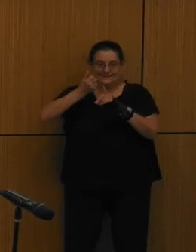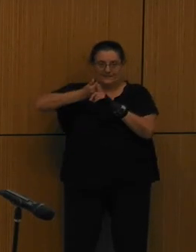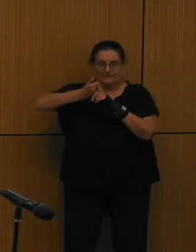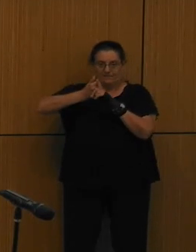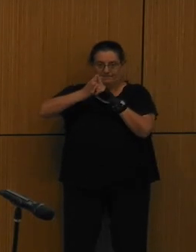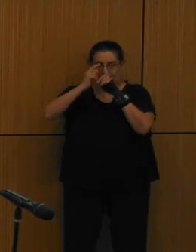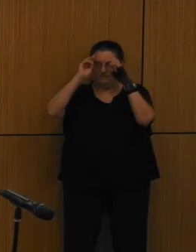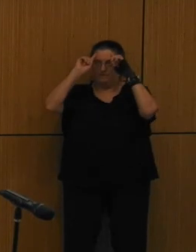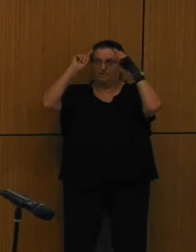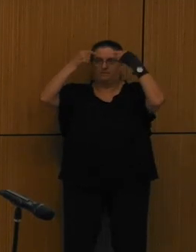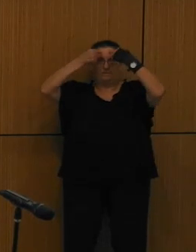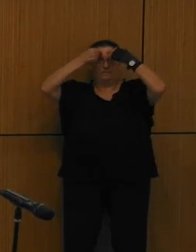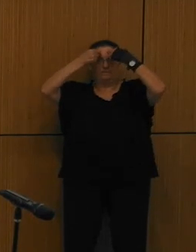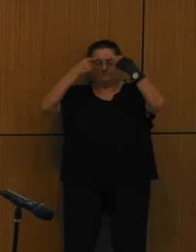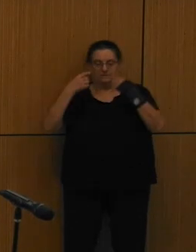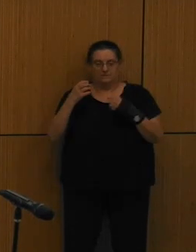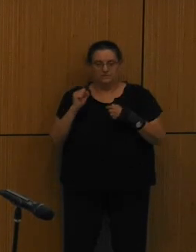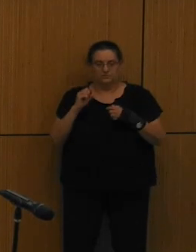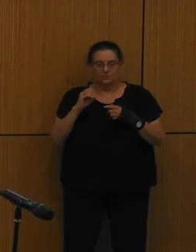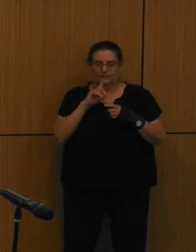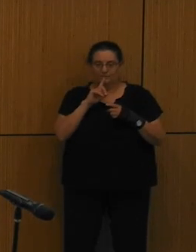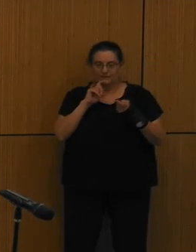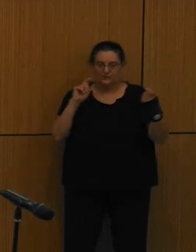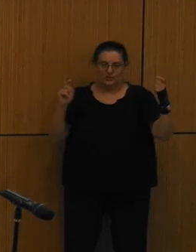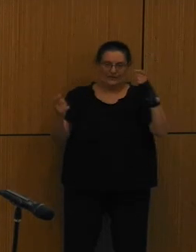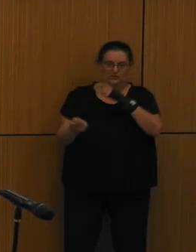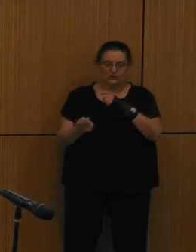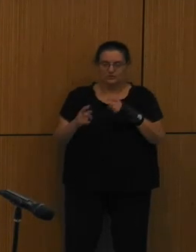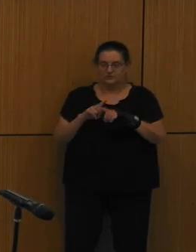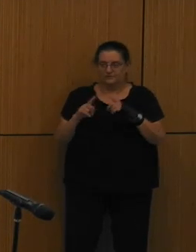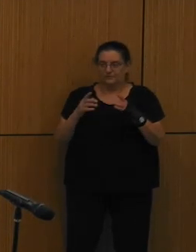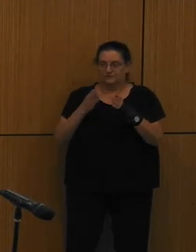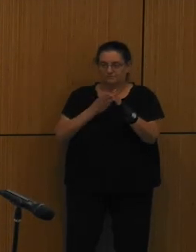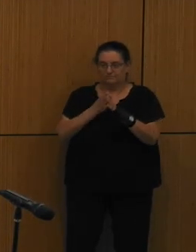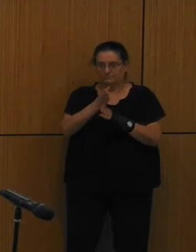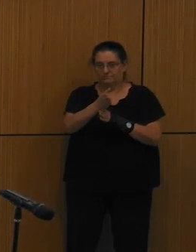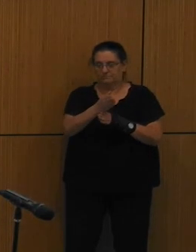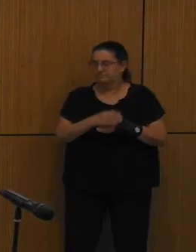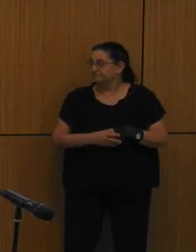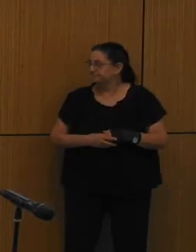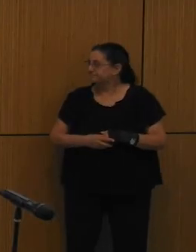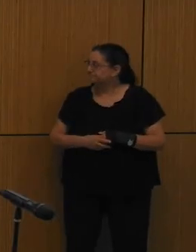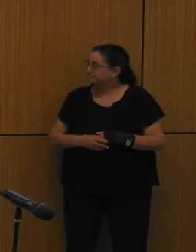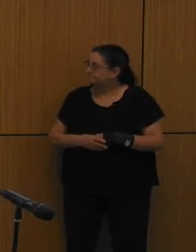so real change occurs. You swapped out.